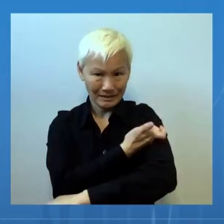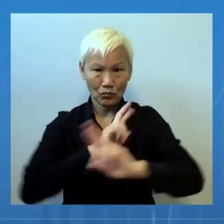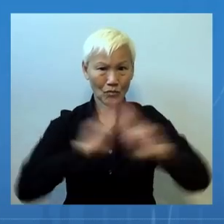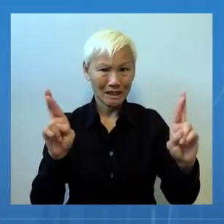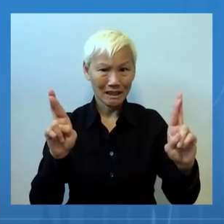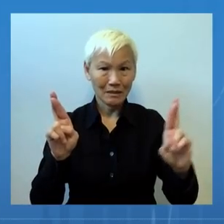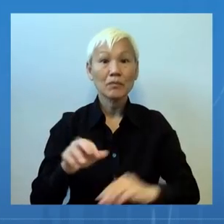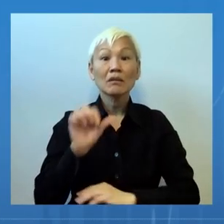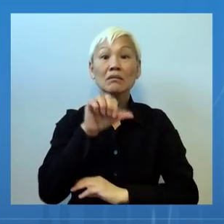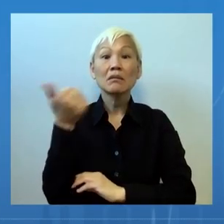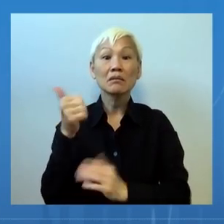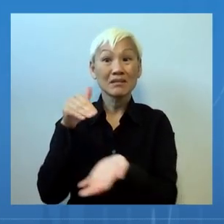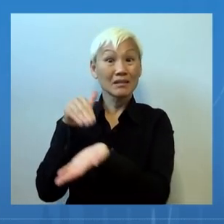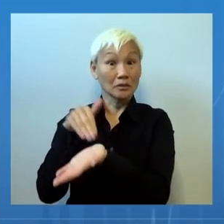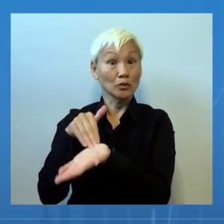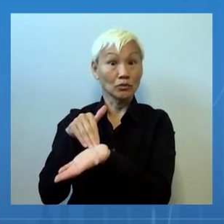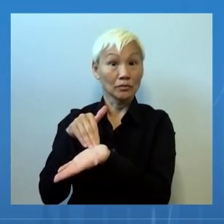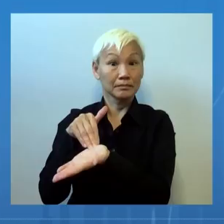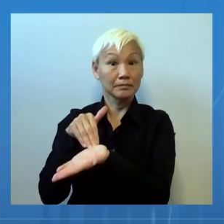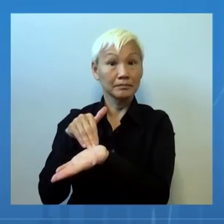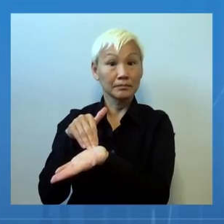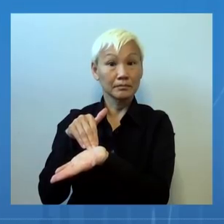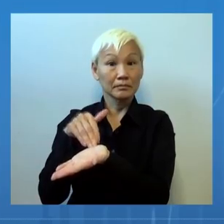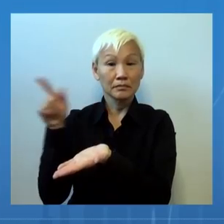and trust are getting ready to administer vaccines.